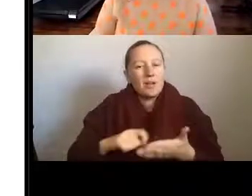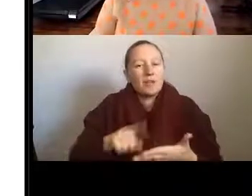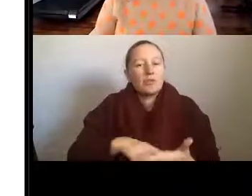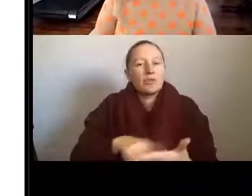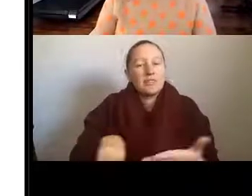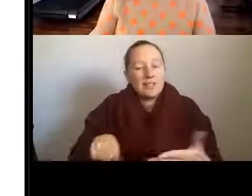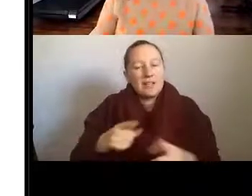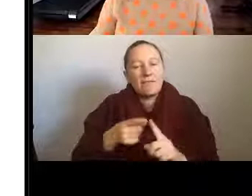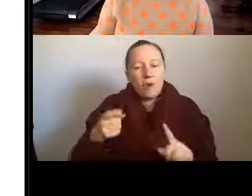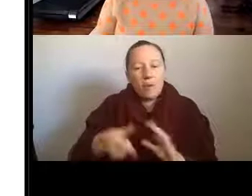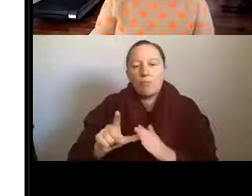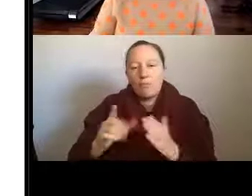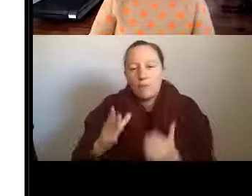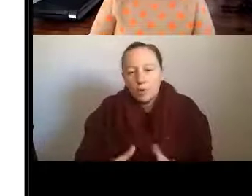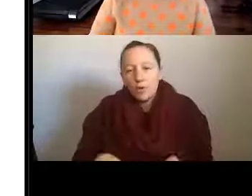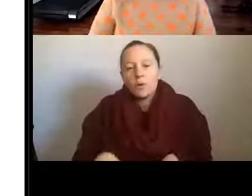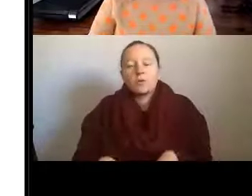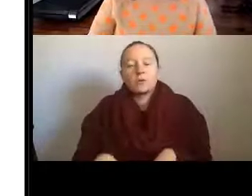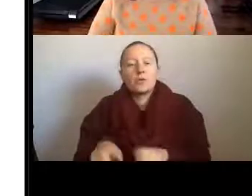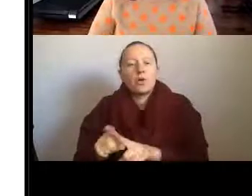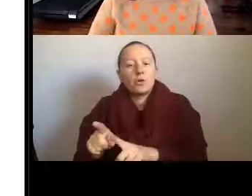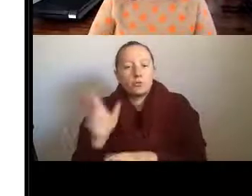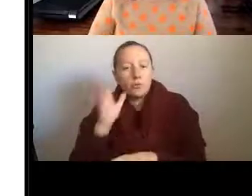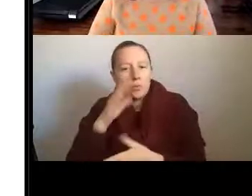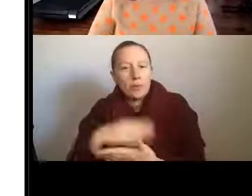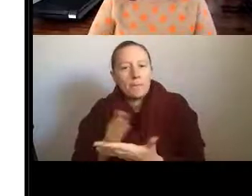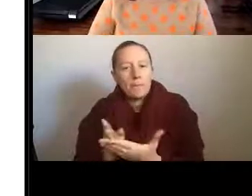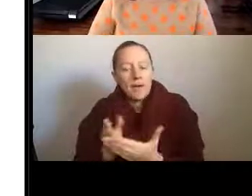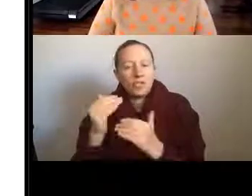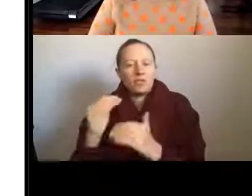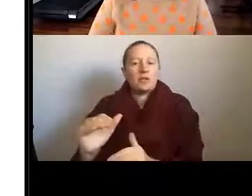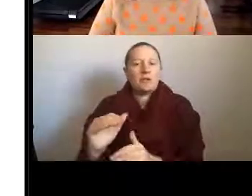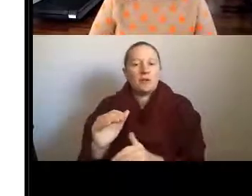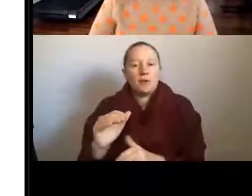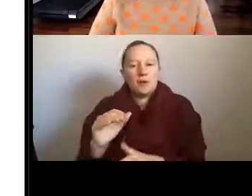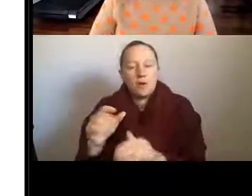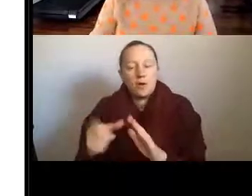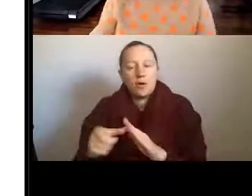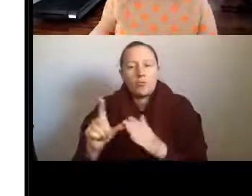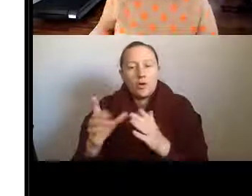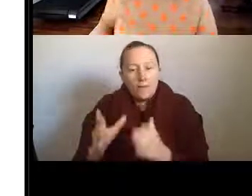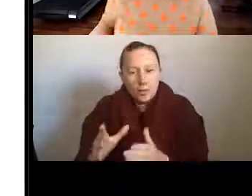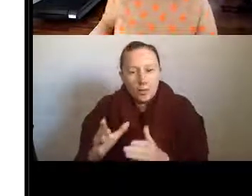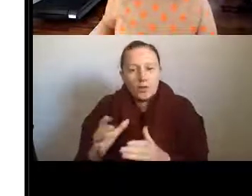and then you'll also get any budgetary recommendations that the reviewers made when they reviewed your application.